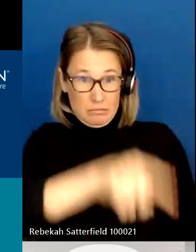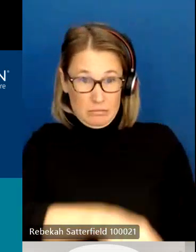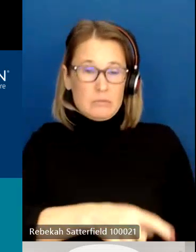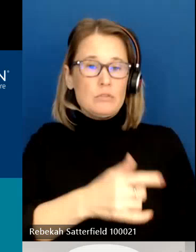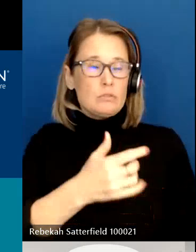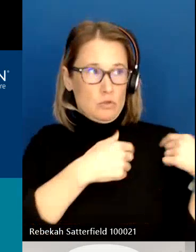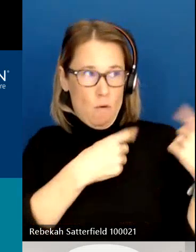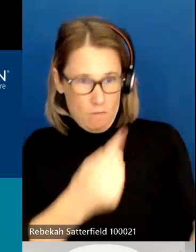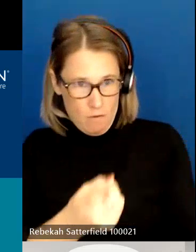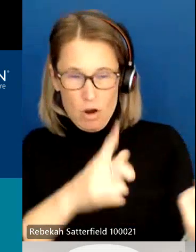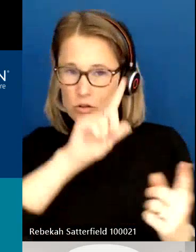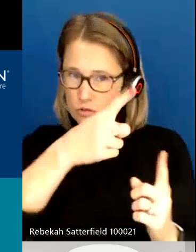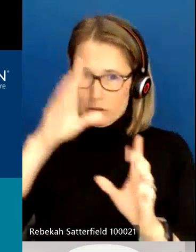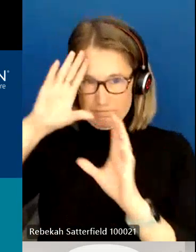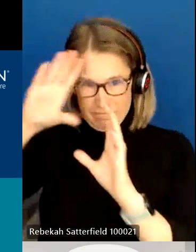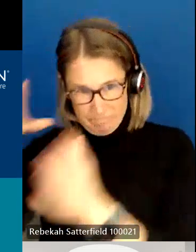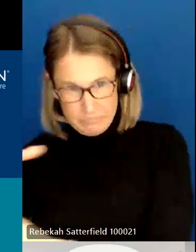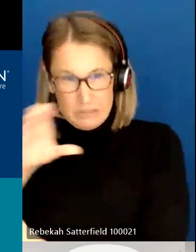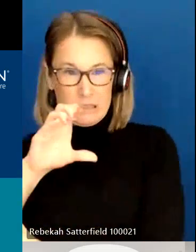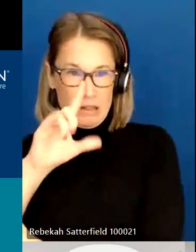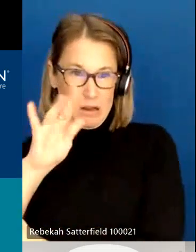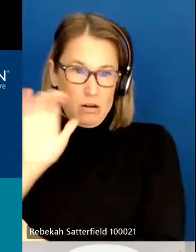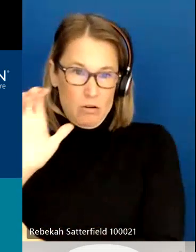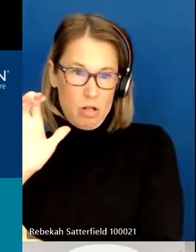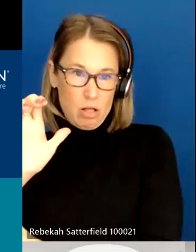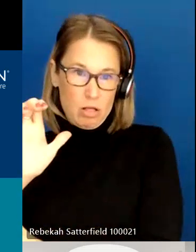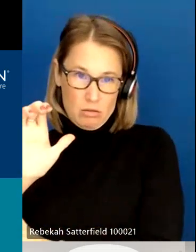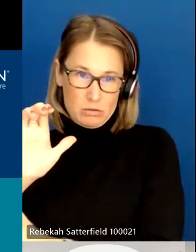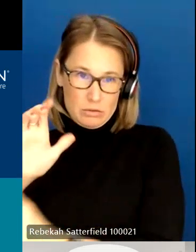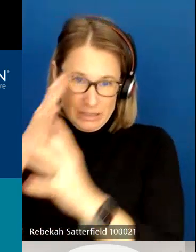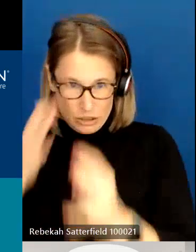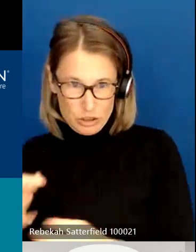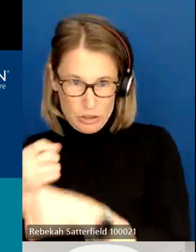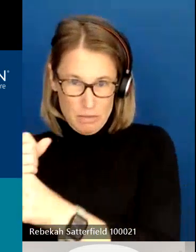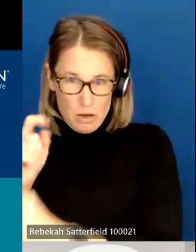decision support tools that are clinical decision-making tools there is this chance